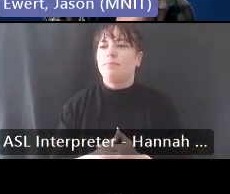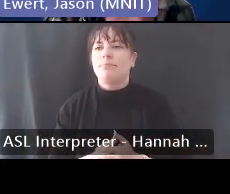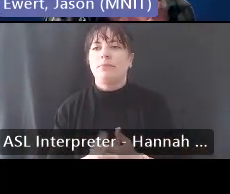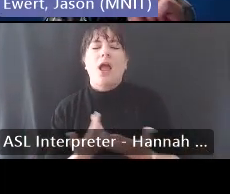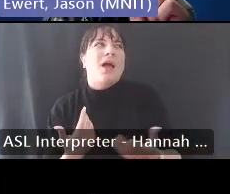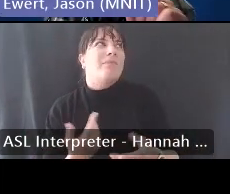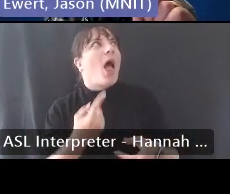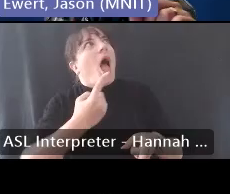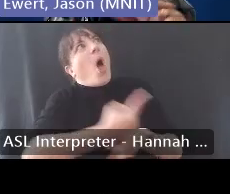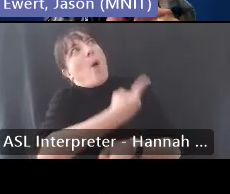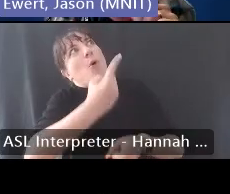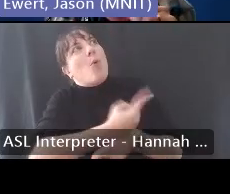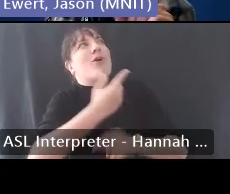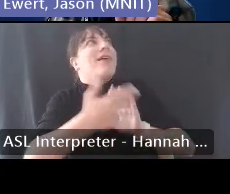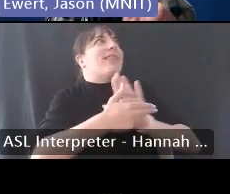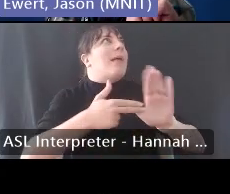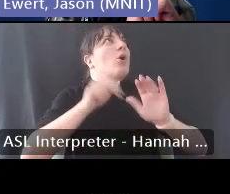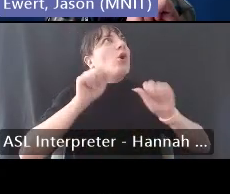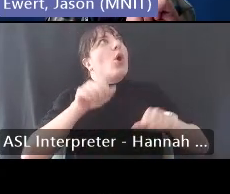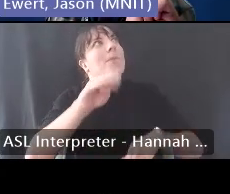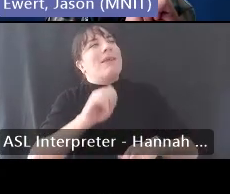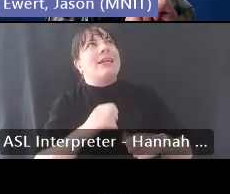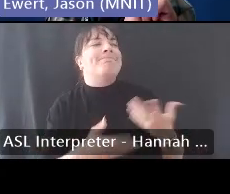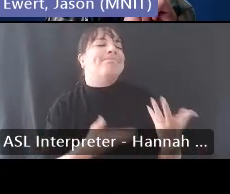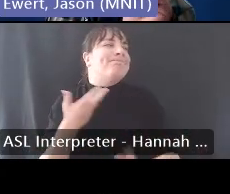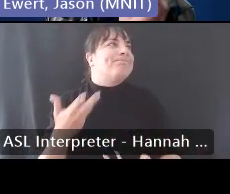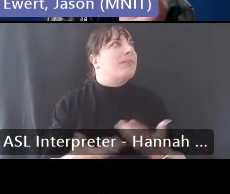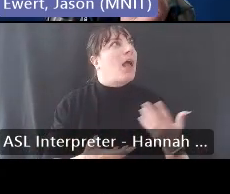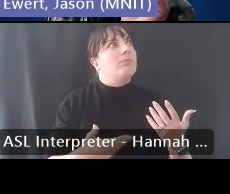describing the graphic on the legend as you would see it,